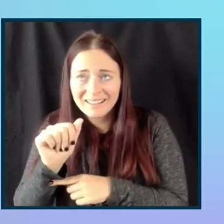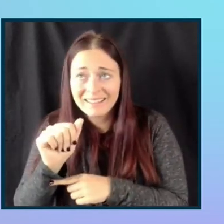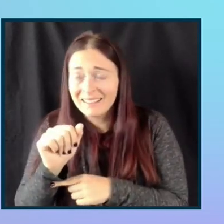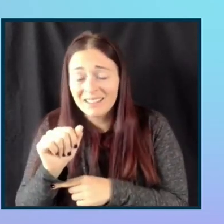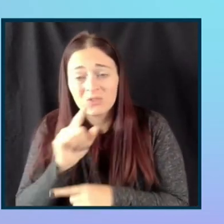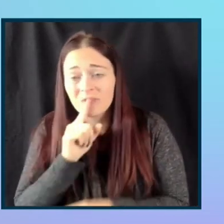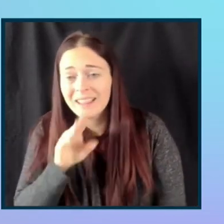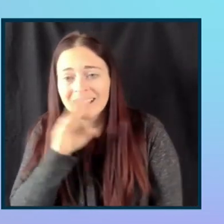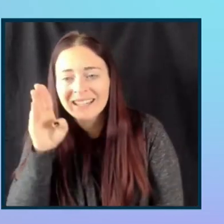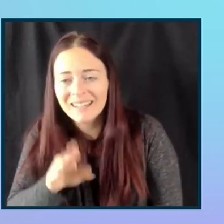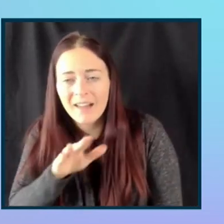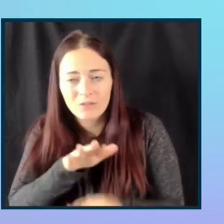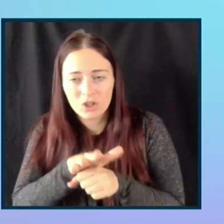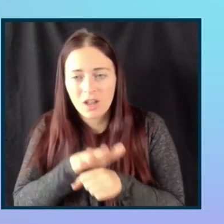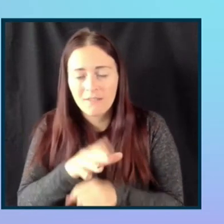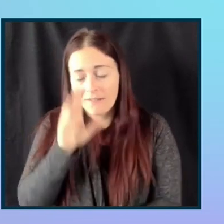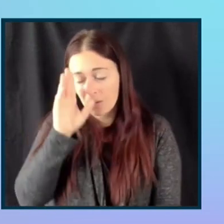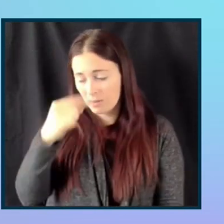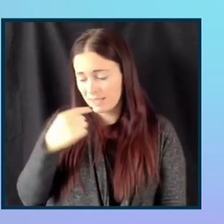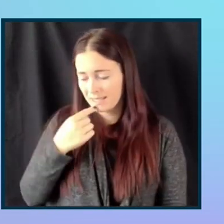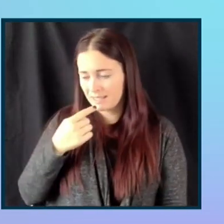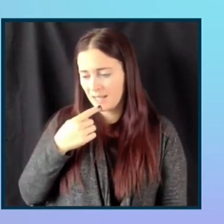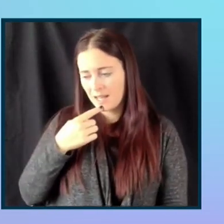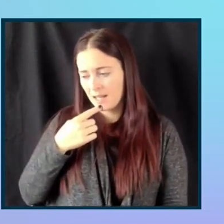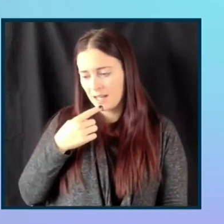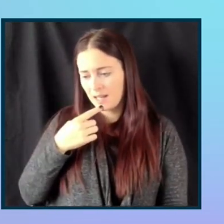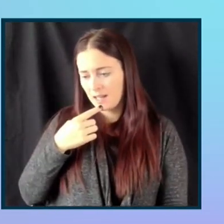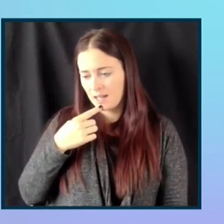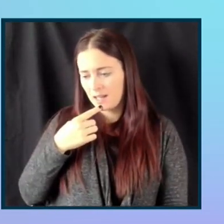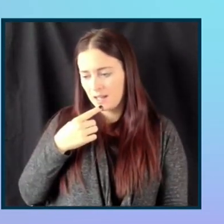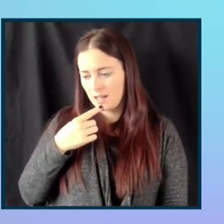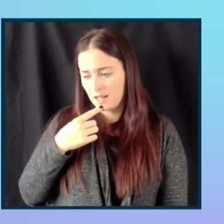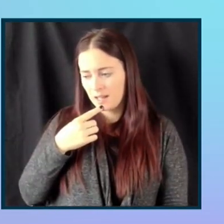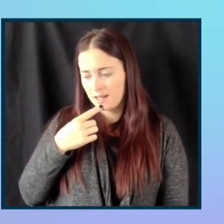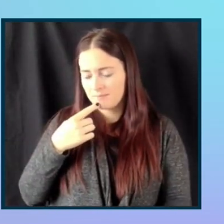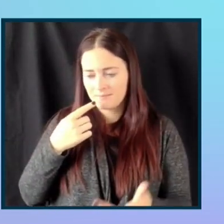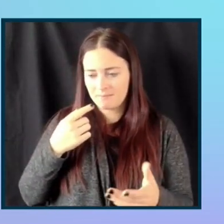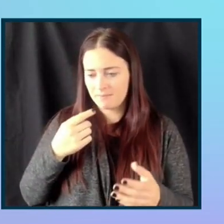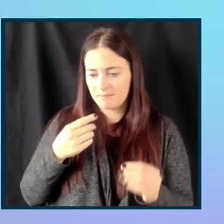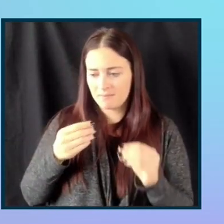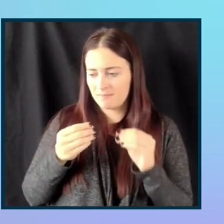I would argue that probably you need to start looking at kind of the 15, 20+ range